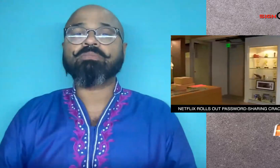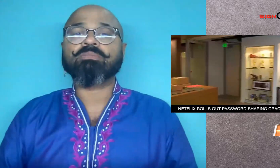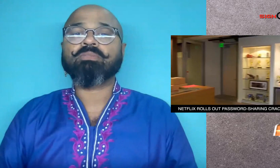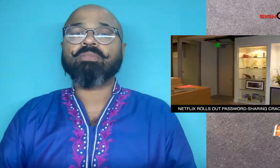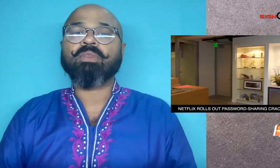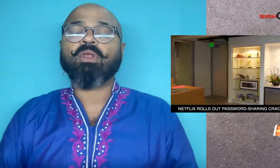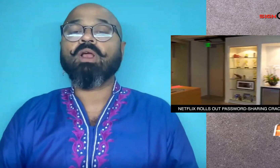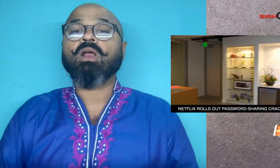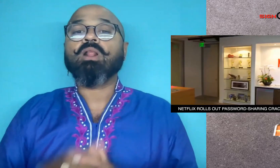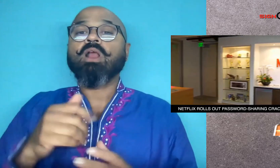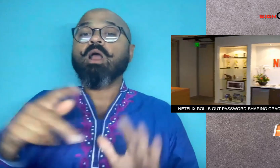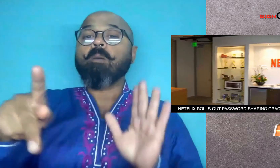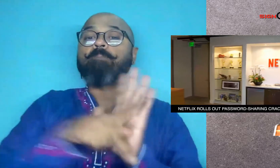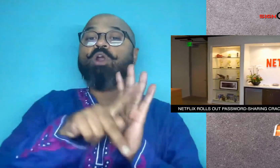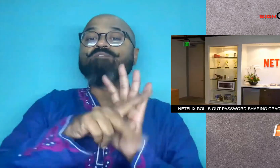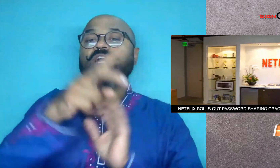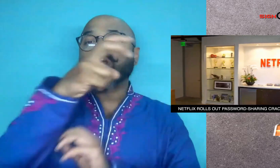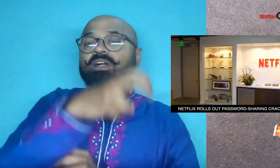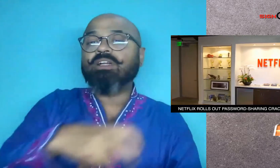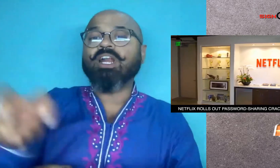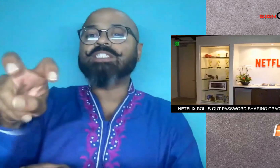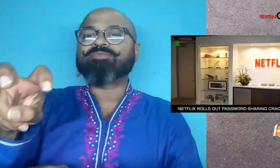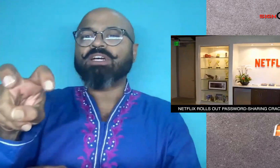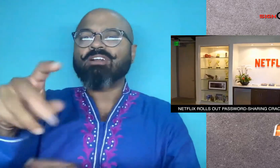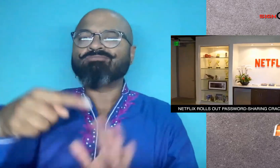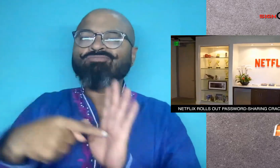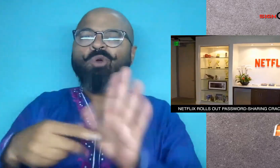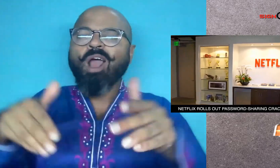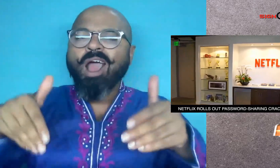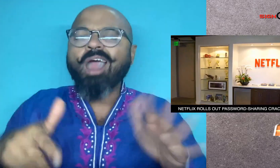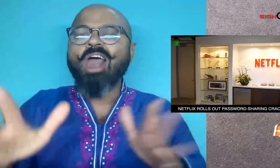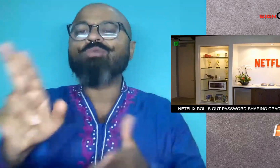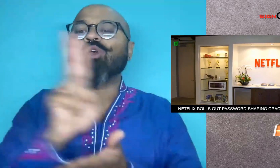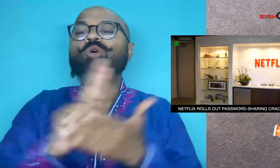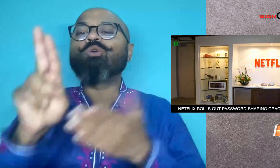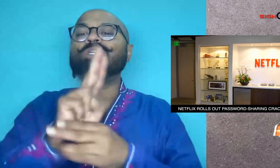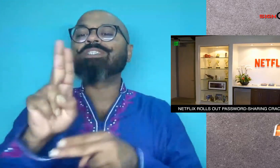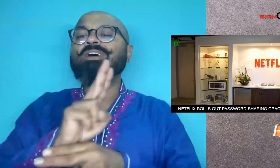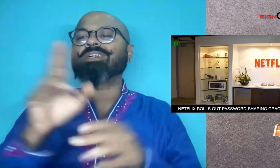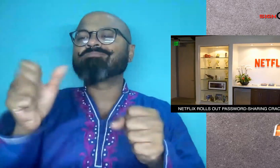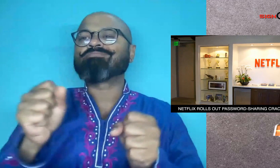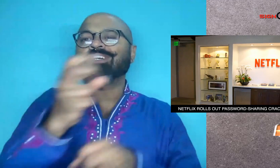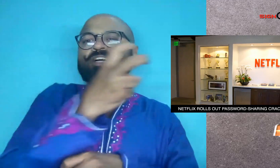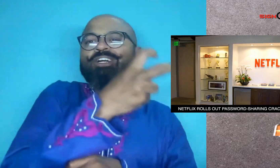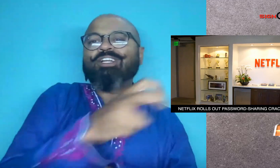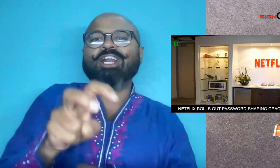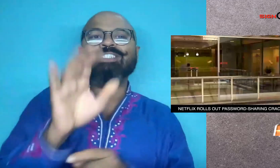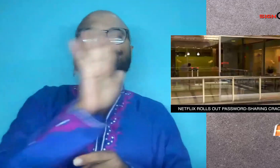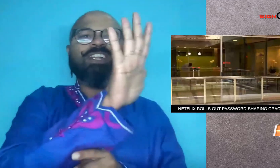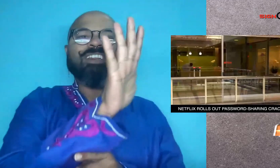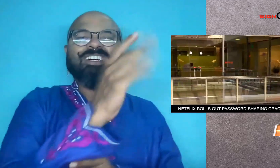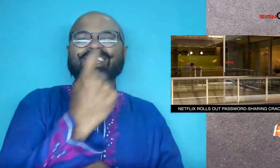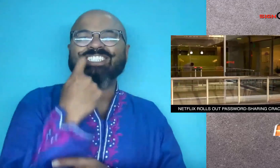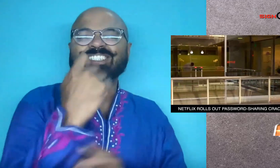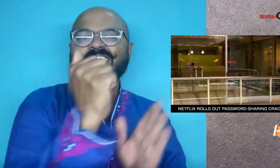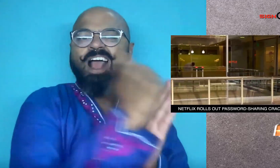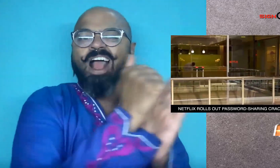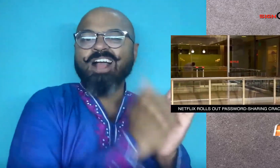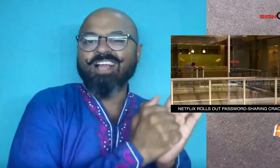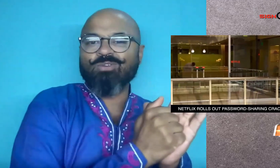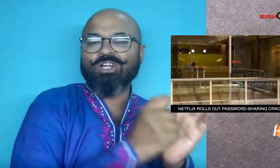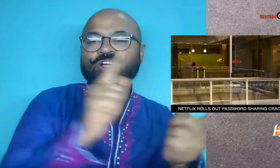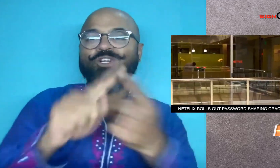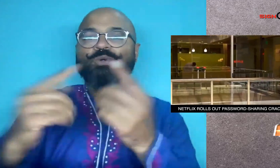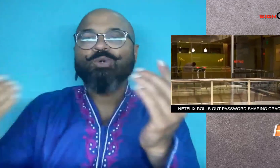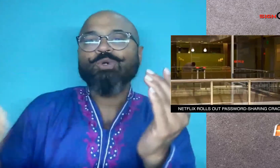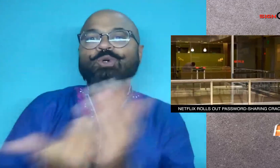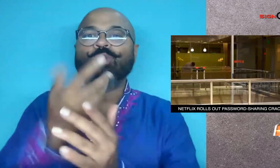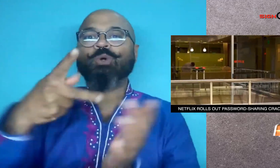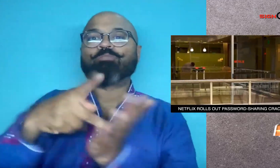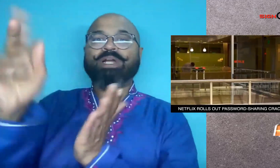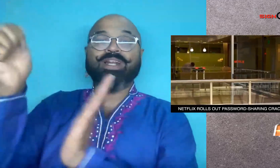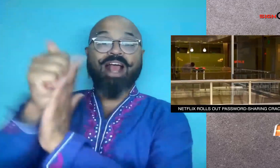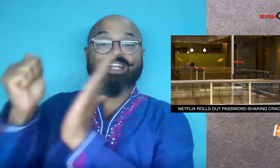and "profile transfer" features in Chile, Costa Rica and Peru The "profile transfer"